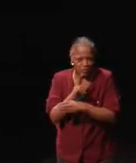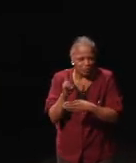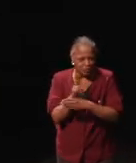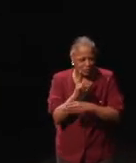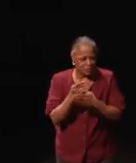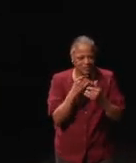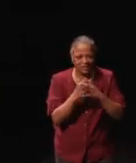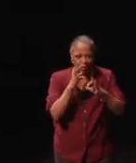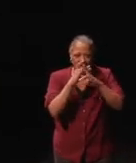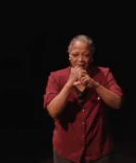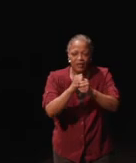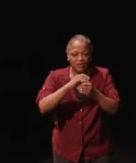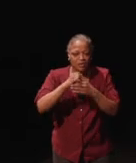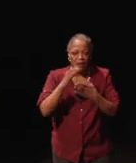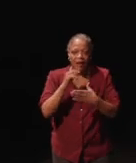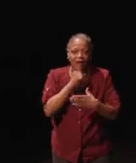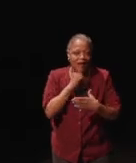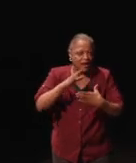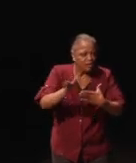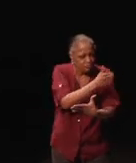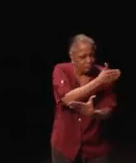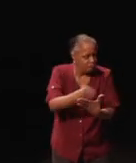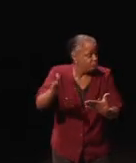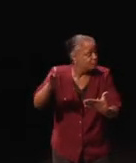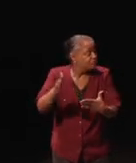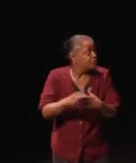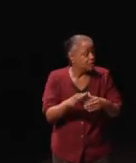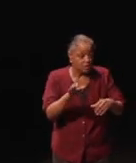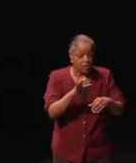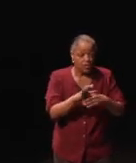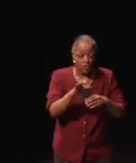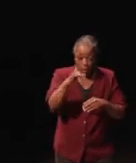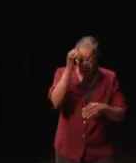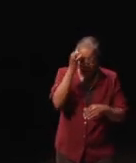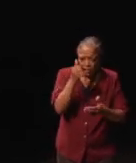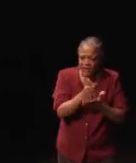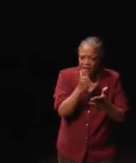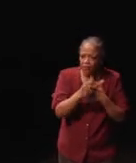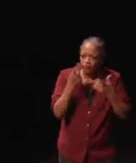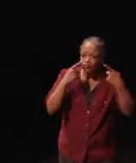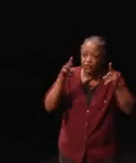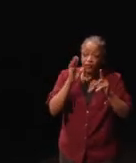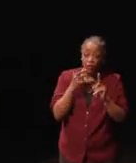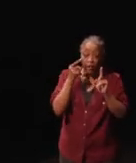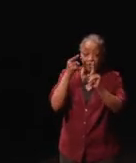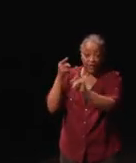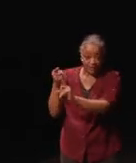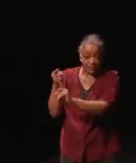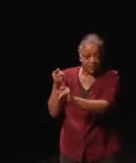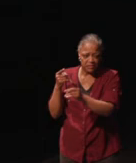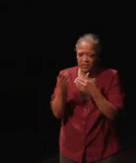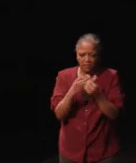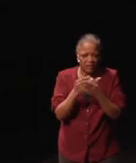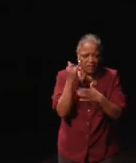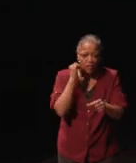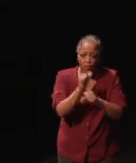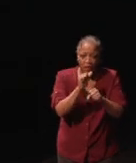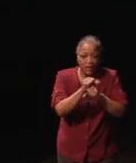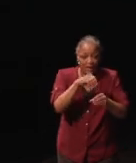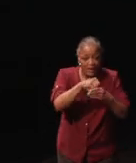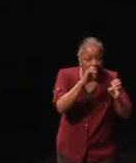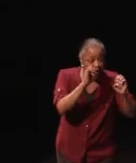or as a caregiver of a handicapped person.